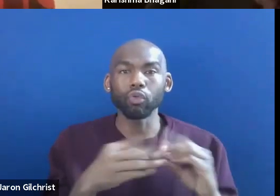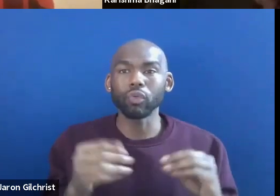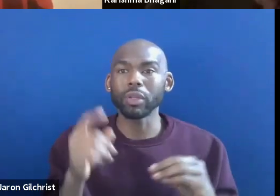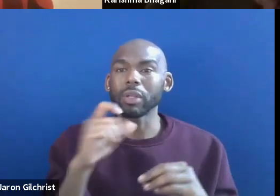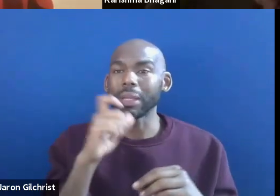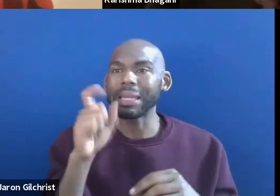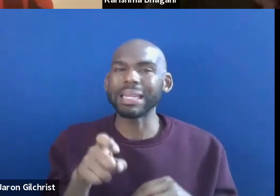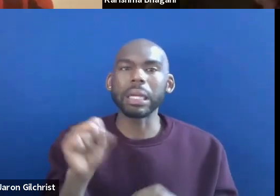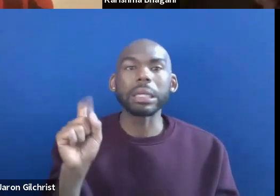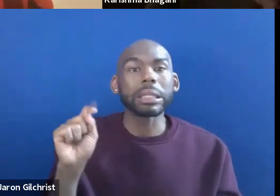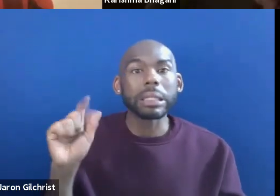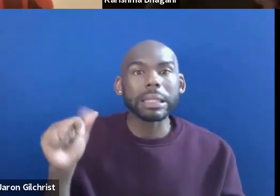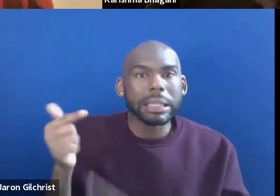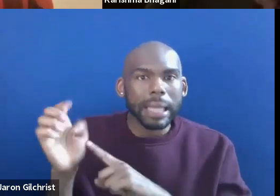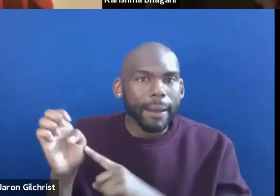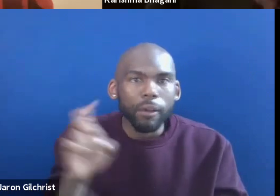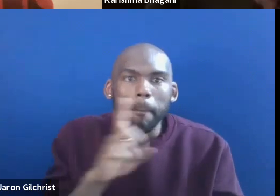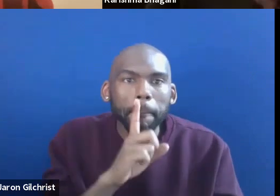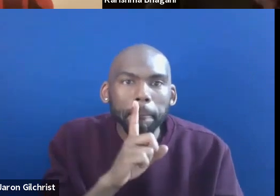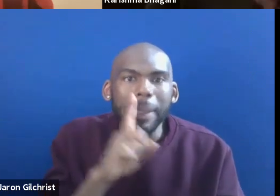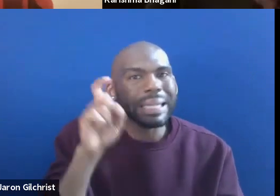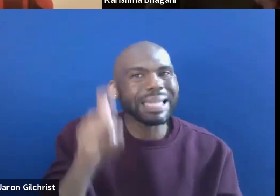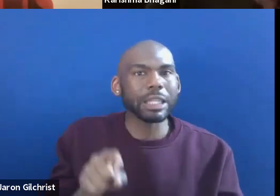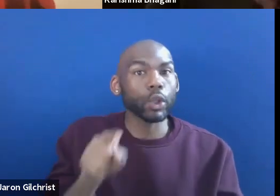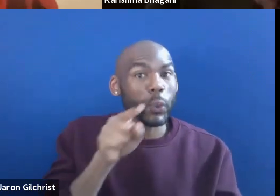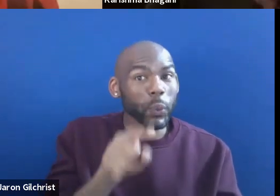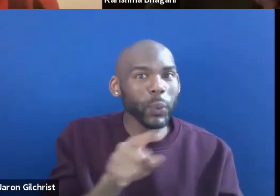It just needs you and your voice.